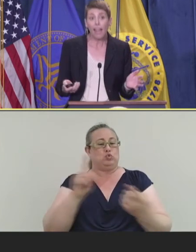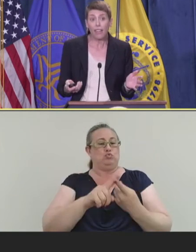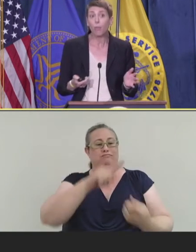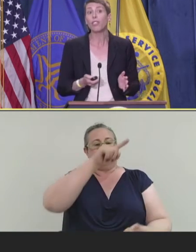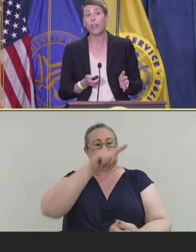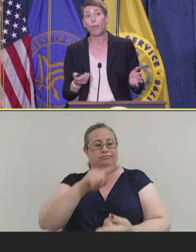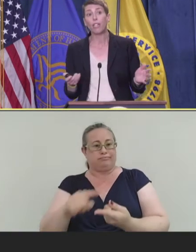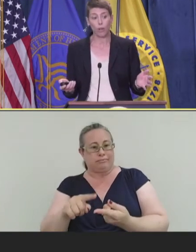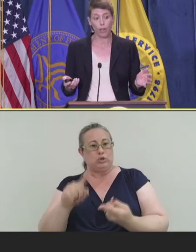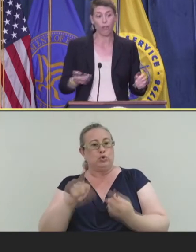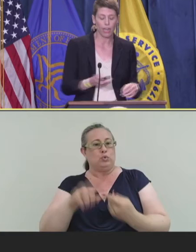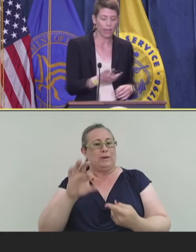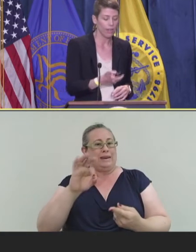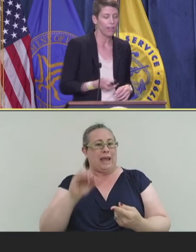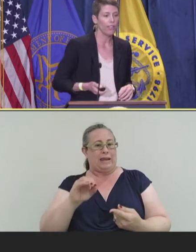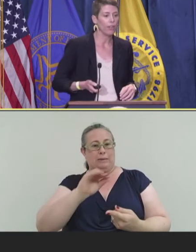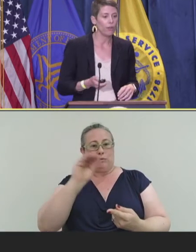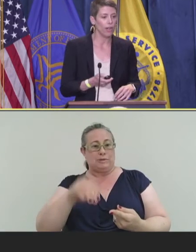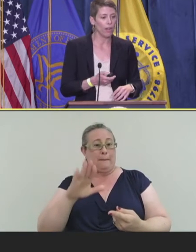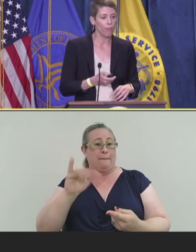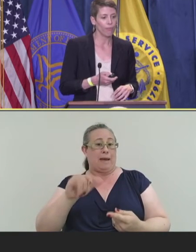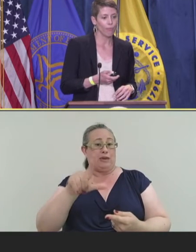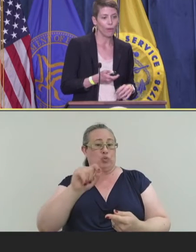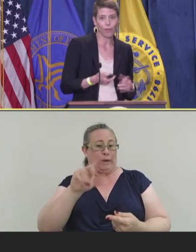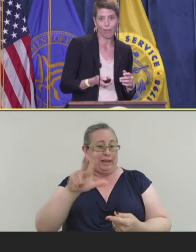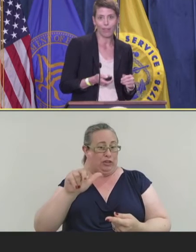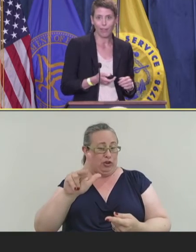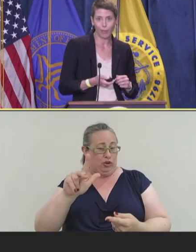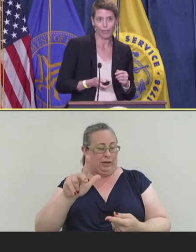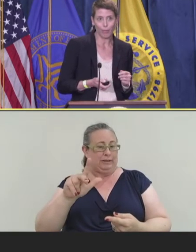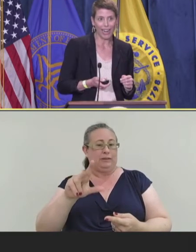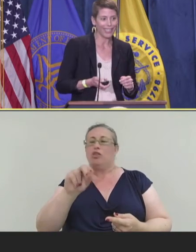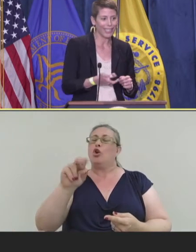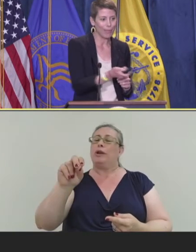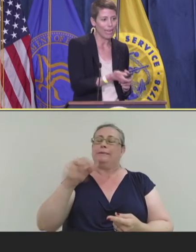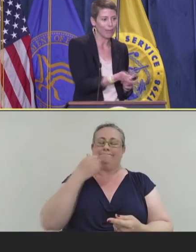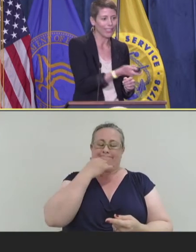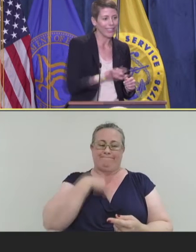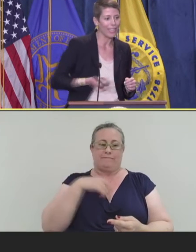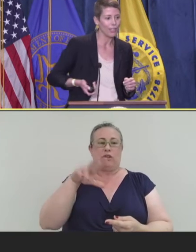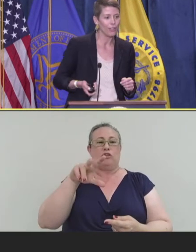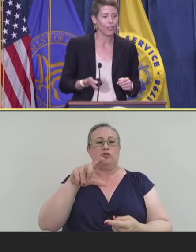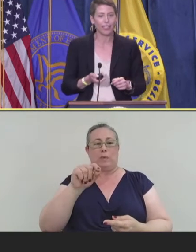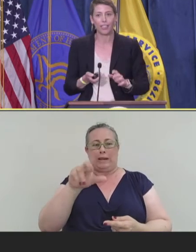90 percent by 2030. So, we were maybe a little bit surprised to be named an EHE jurisdiction,